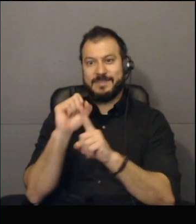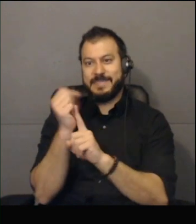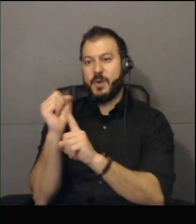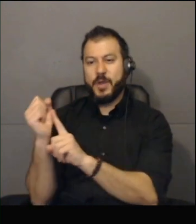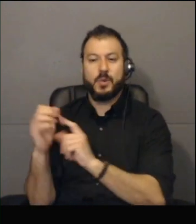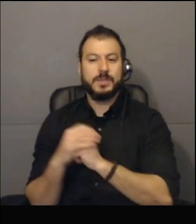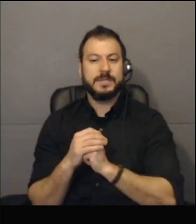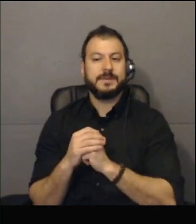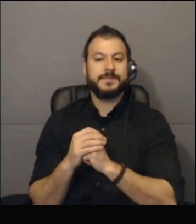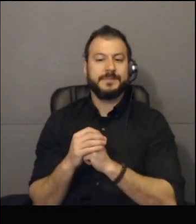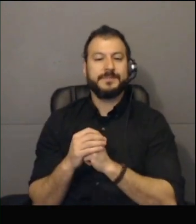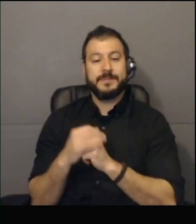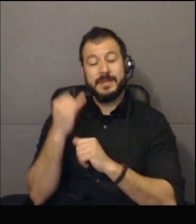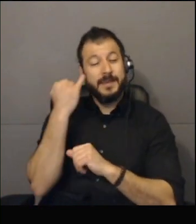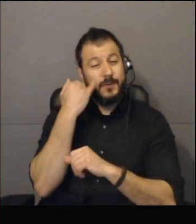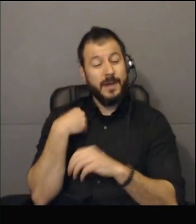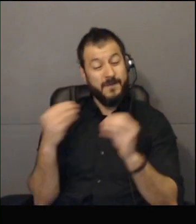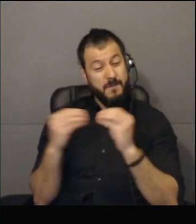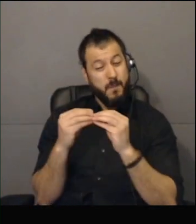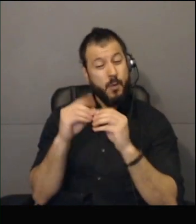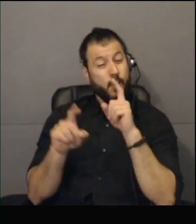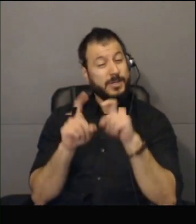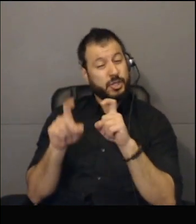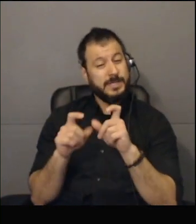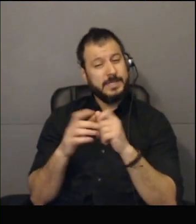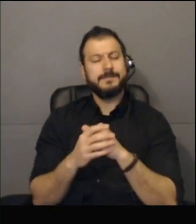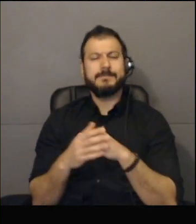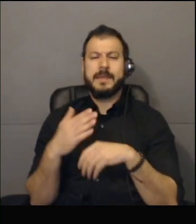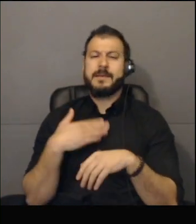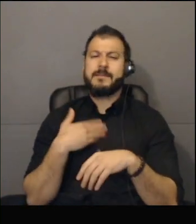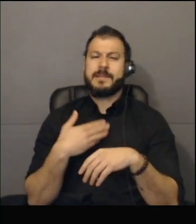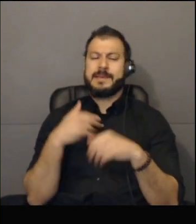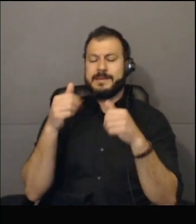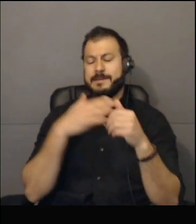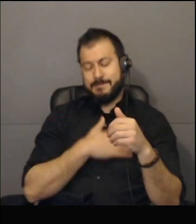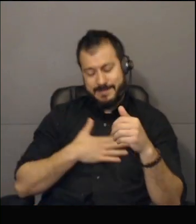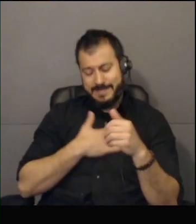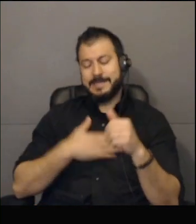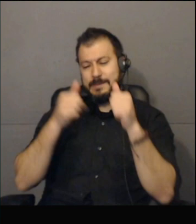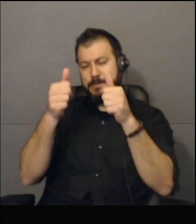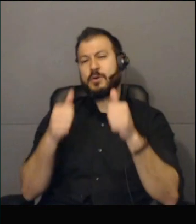If you have further questions, please post them on our Slack and Community forums.